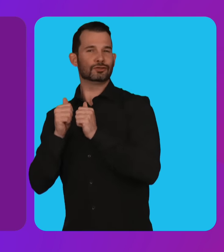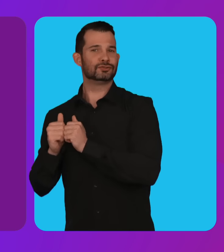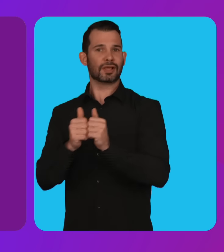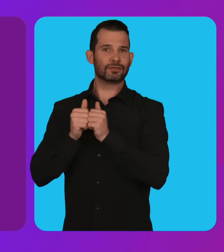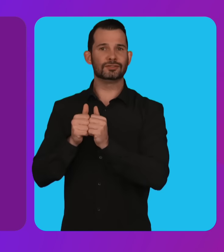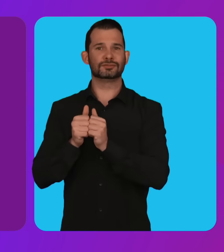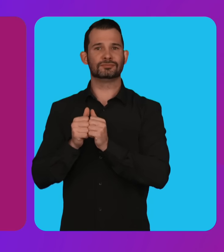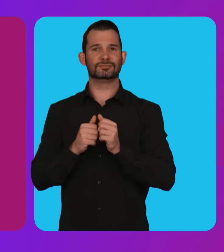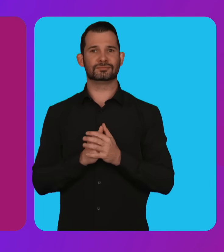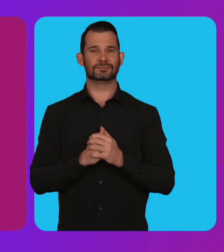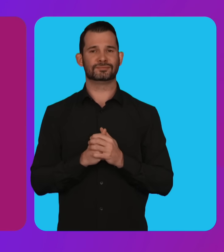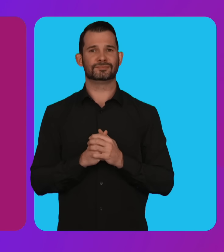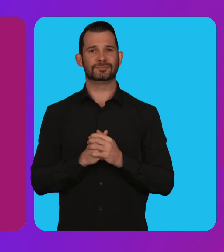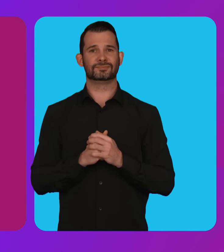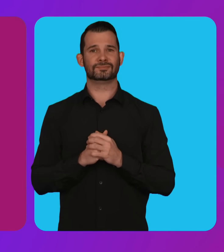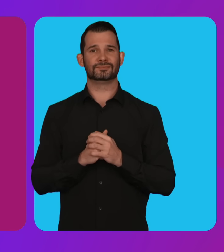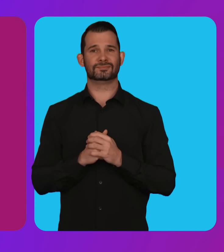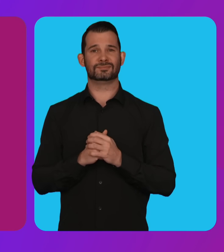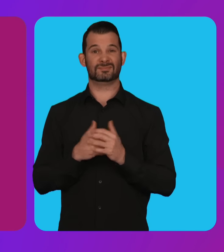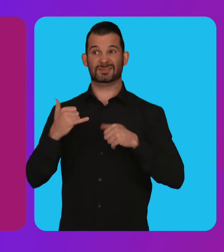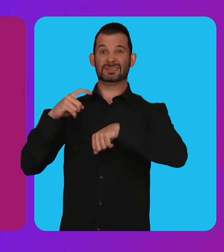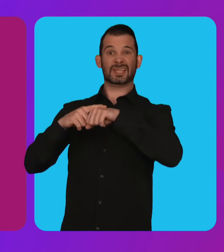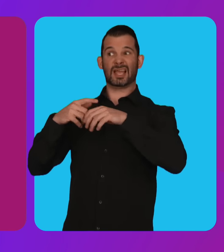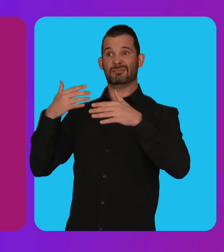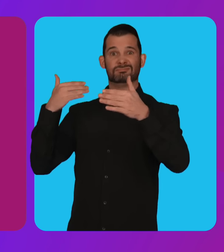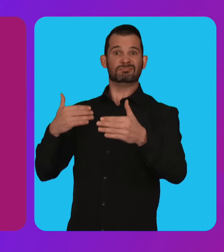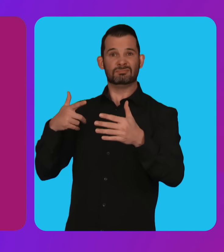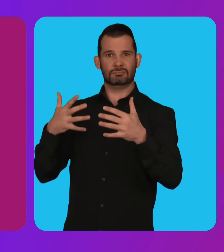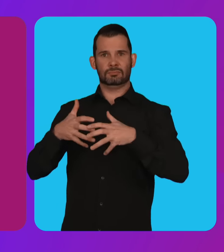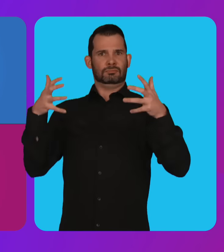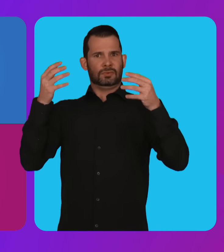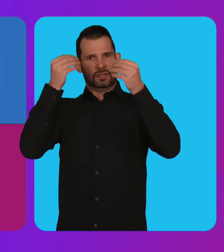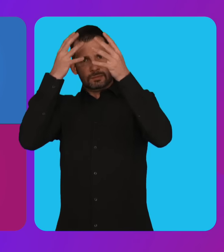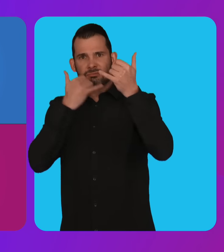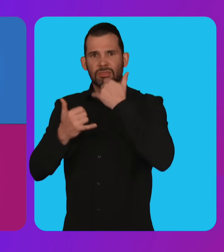In an era with so much misinformation,